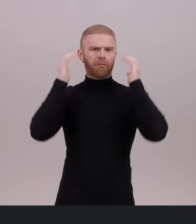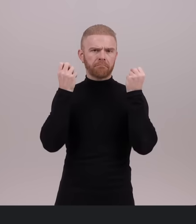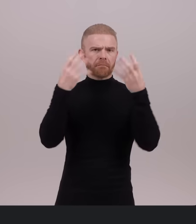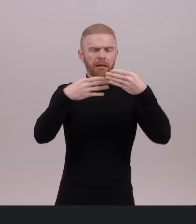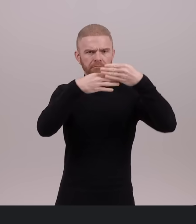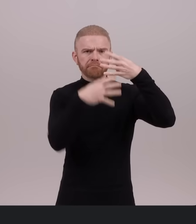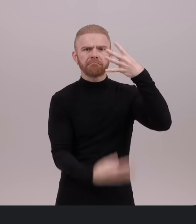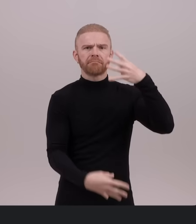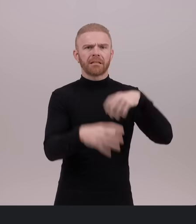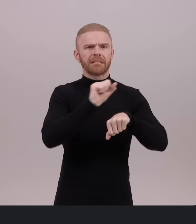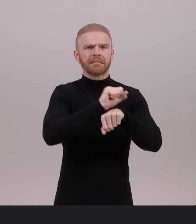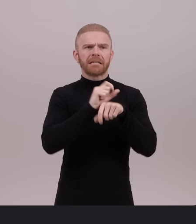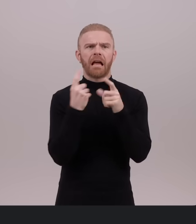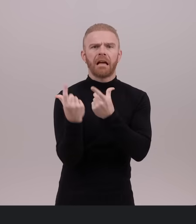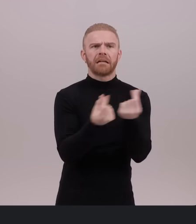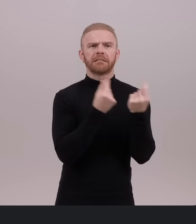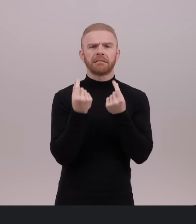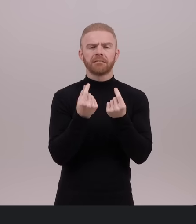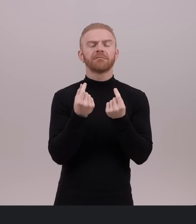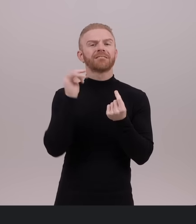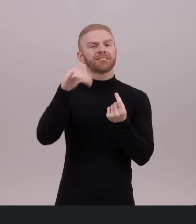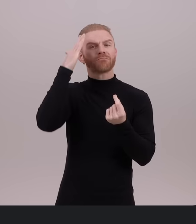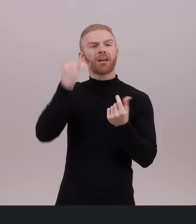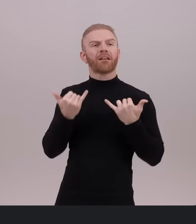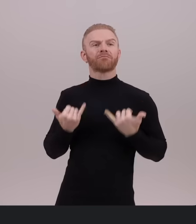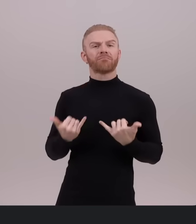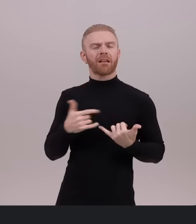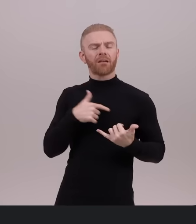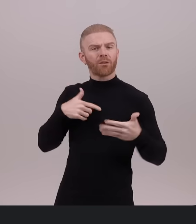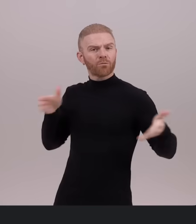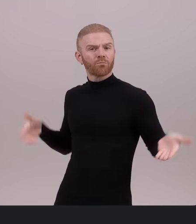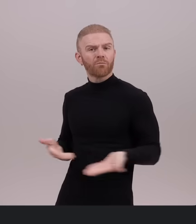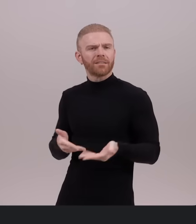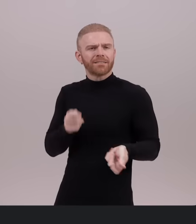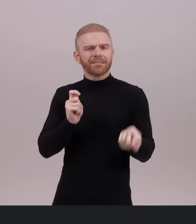That's why today, we're introducing Dynamic Subagents.